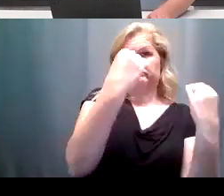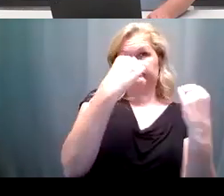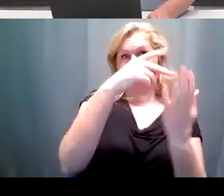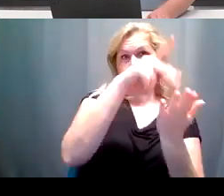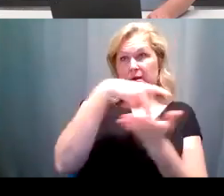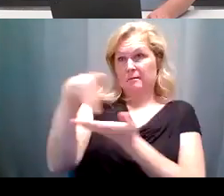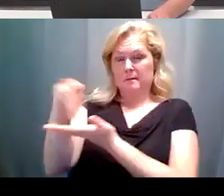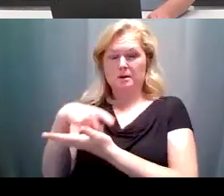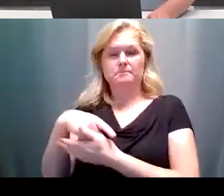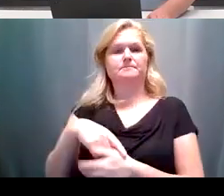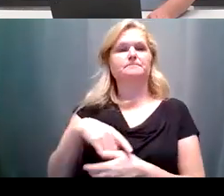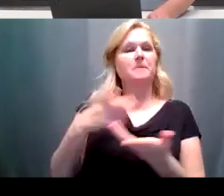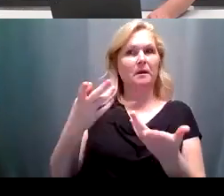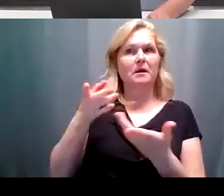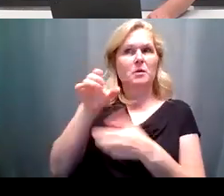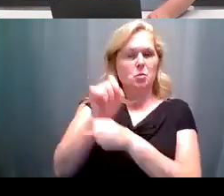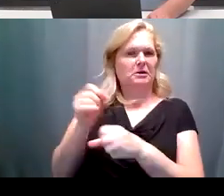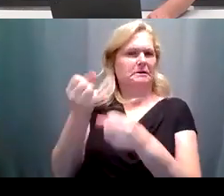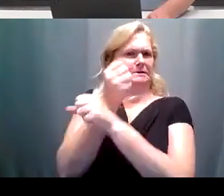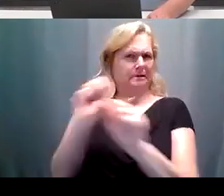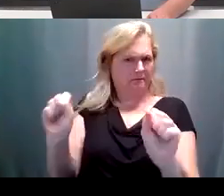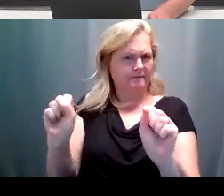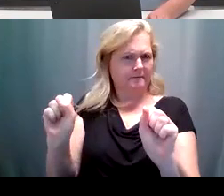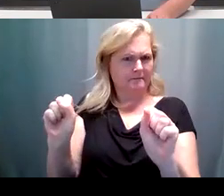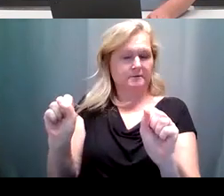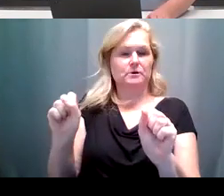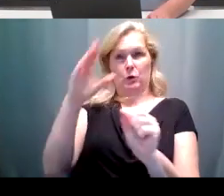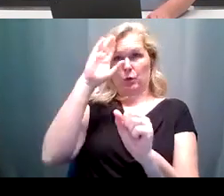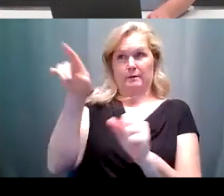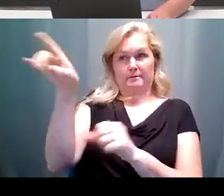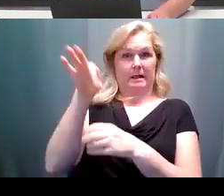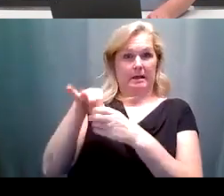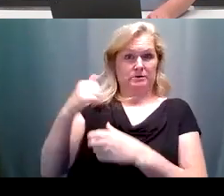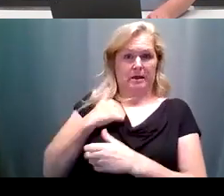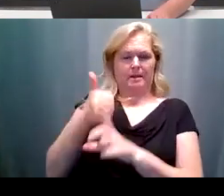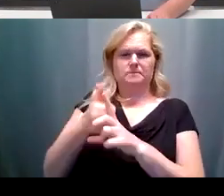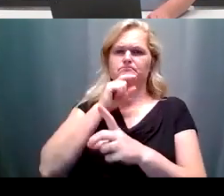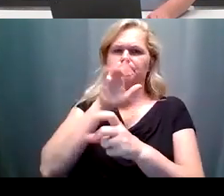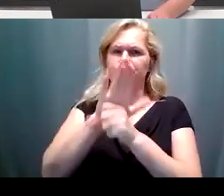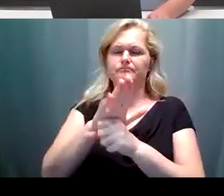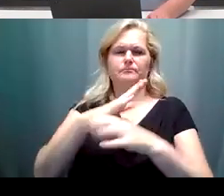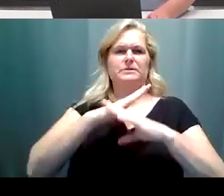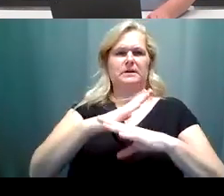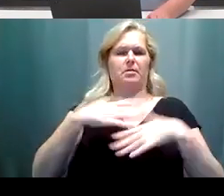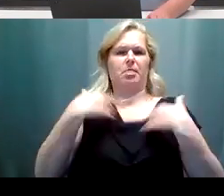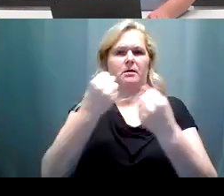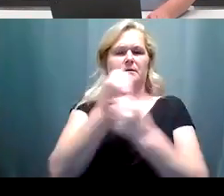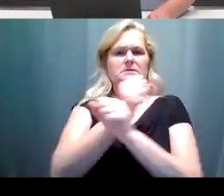Stay safe while working Elections Canada is committed to protecting the health and safety of all its election workers